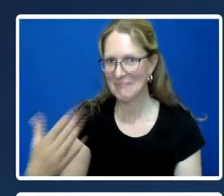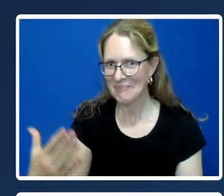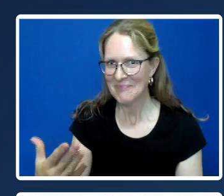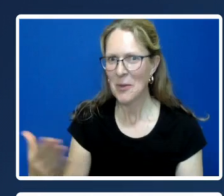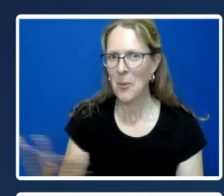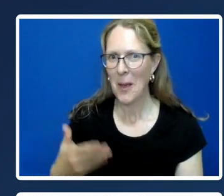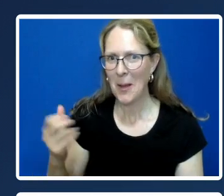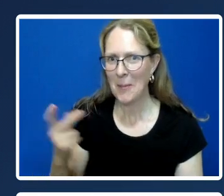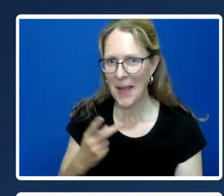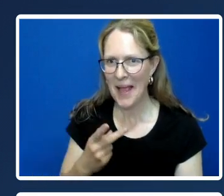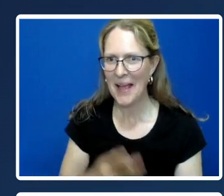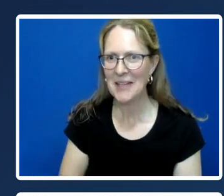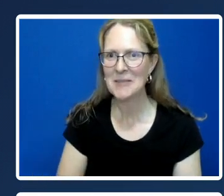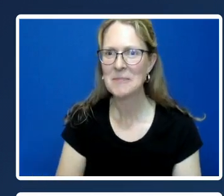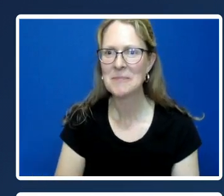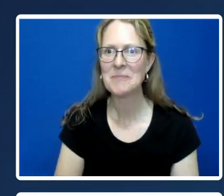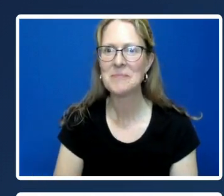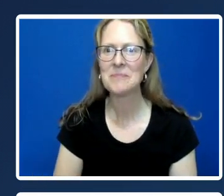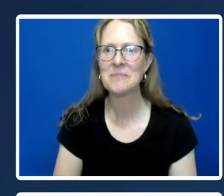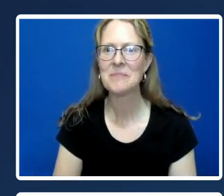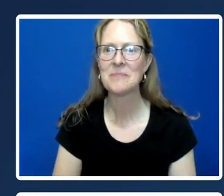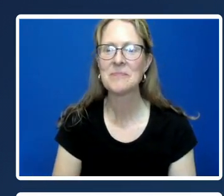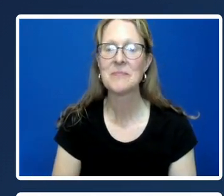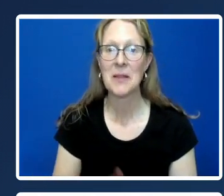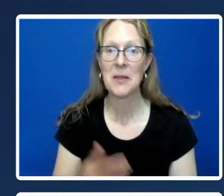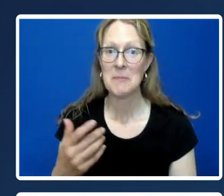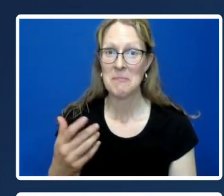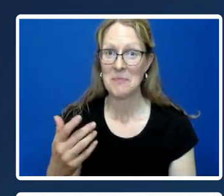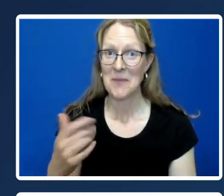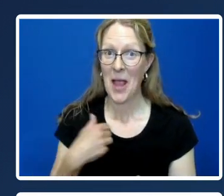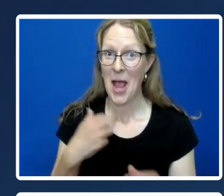So, I hope -- anyway, you got -- we heard a bunch from that,